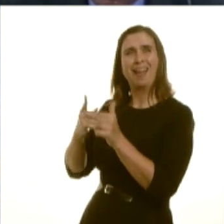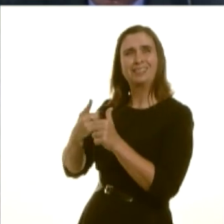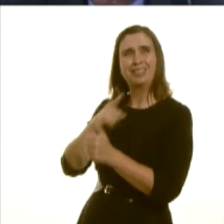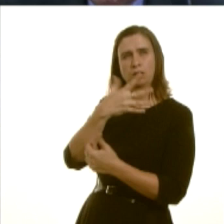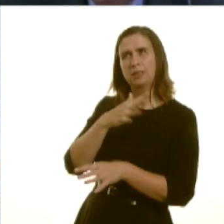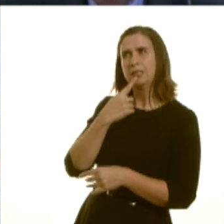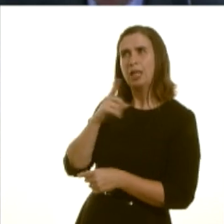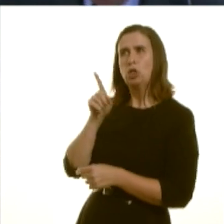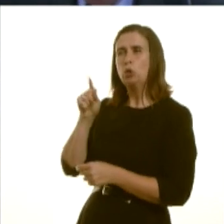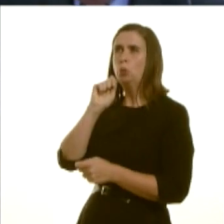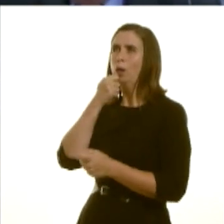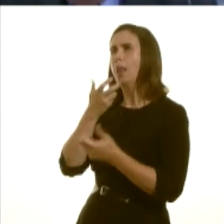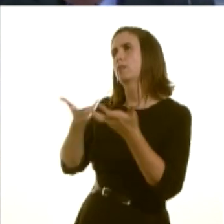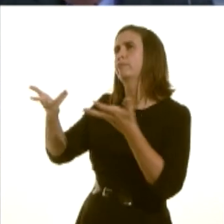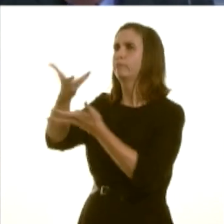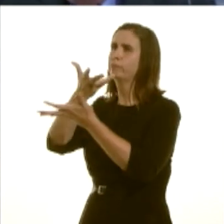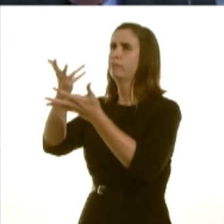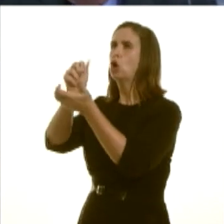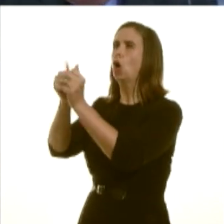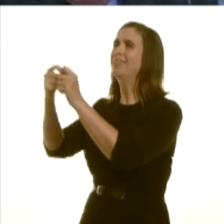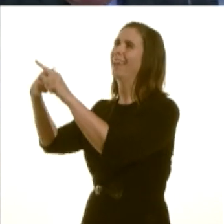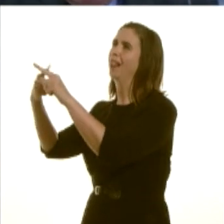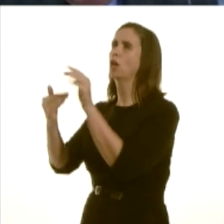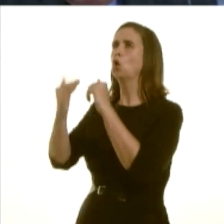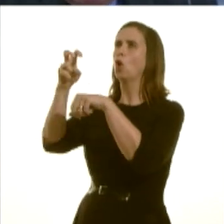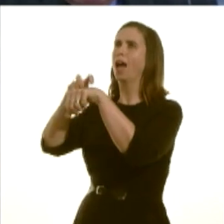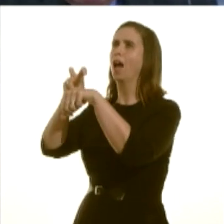‘colleagues’ as you put it, in England, Northern Ireland and Scotland, but you did